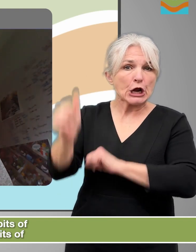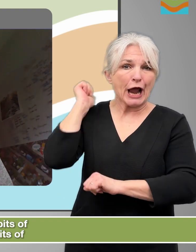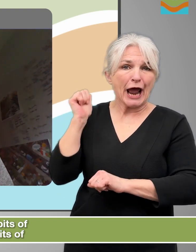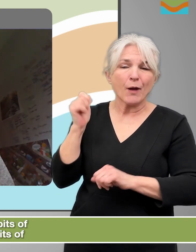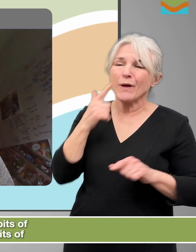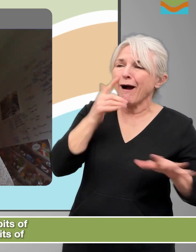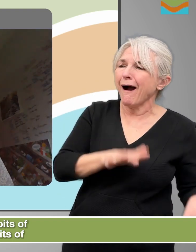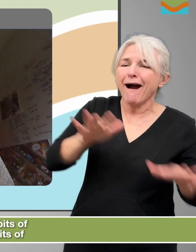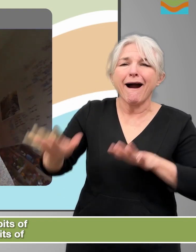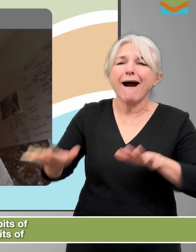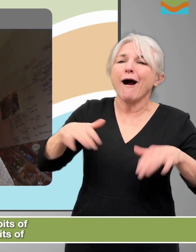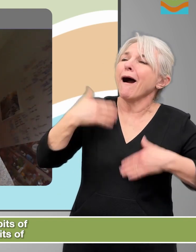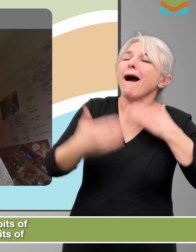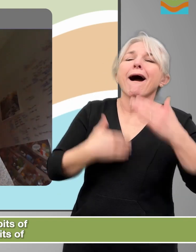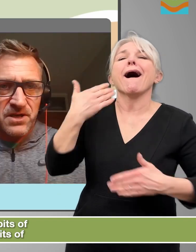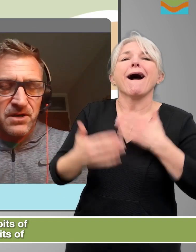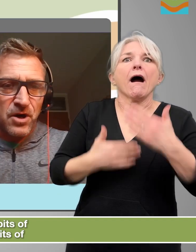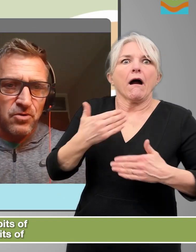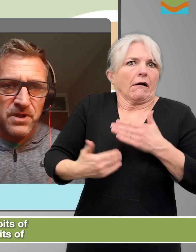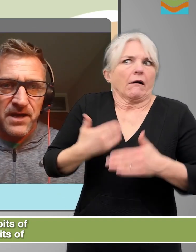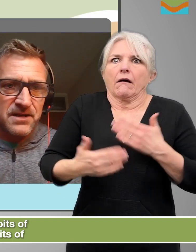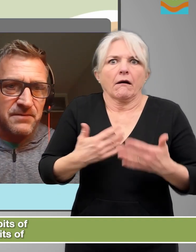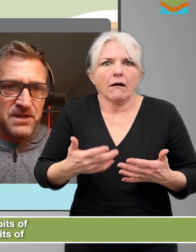work independently on little bits of geology and coal and little bits of